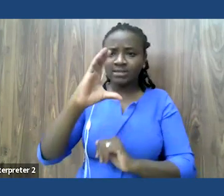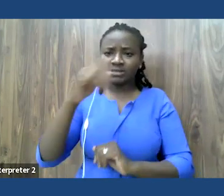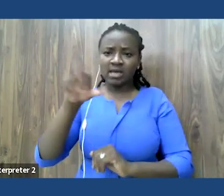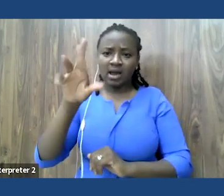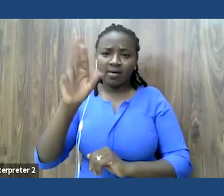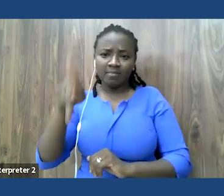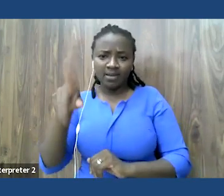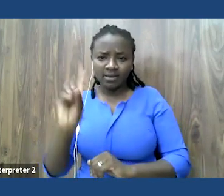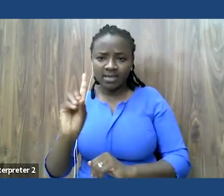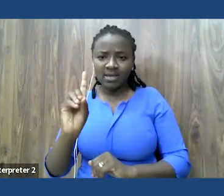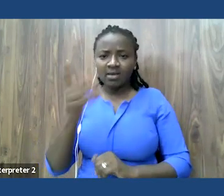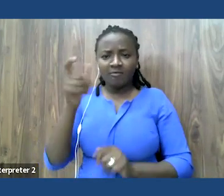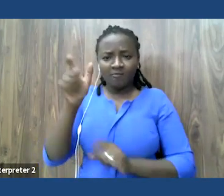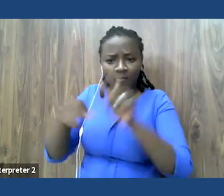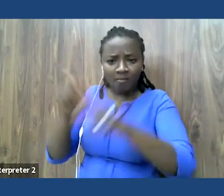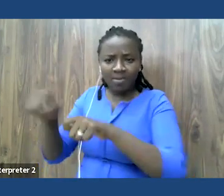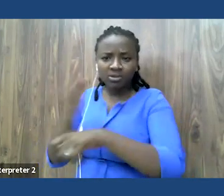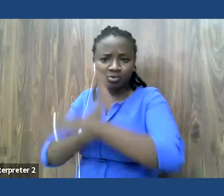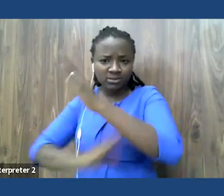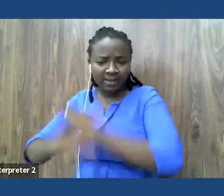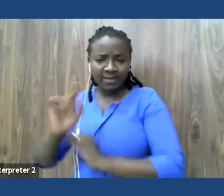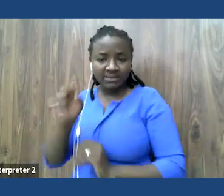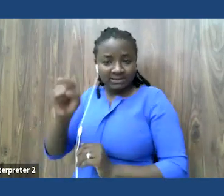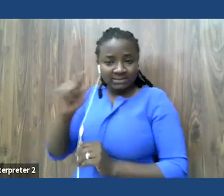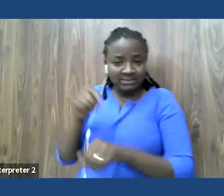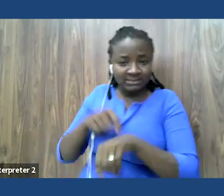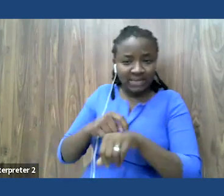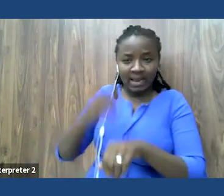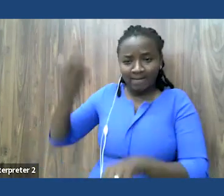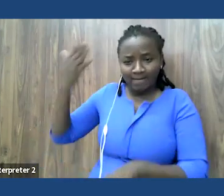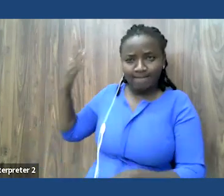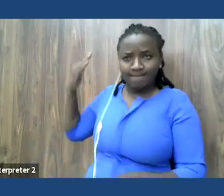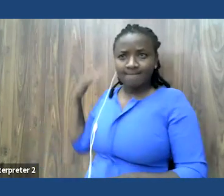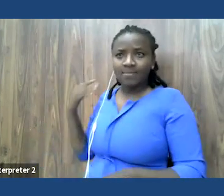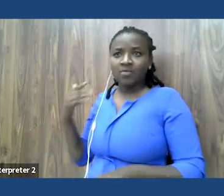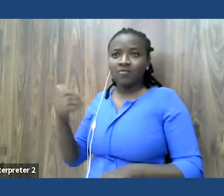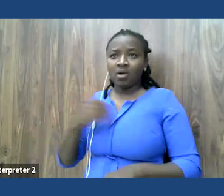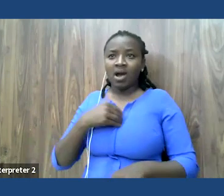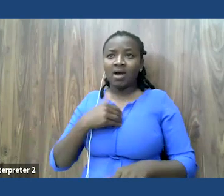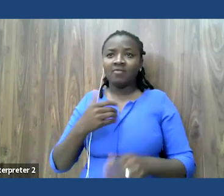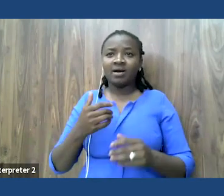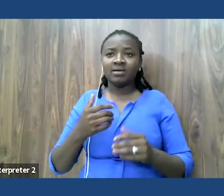Because at that time I think there was more of a separation of business and nonprofit